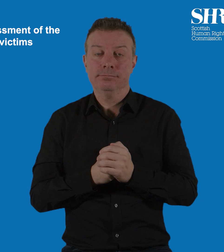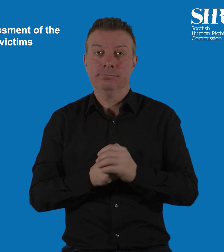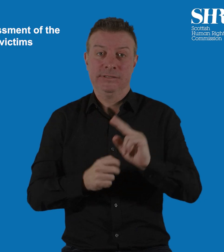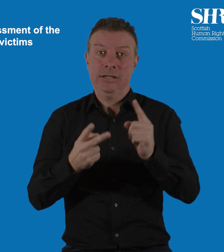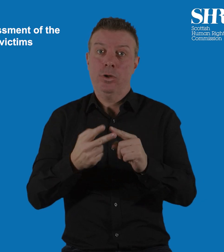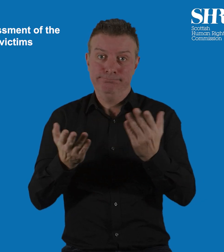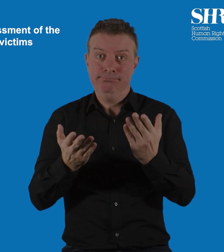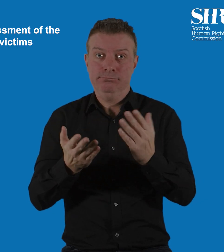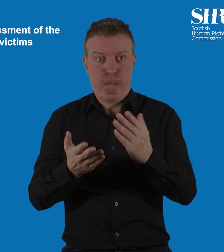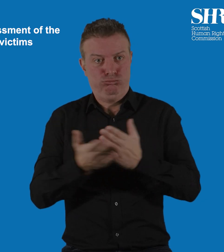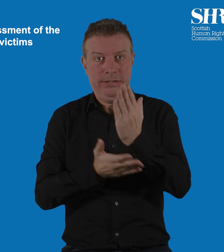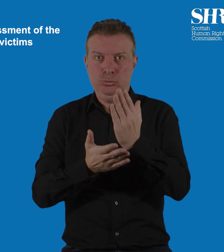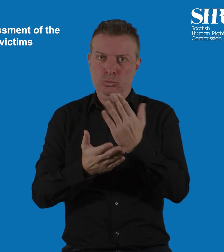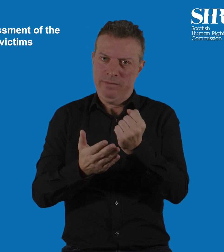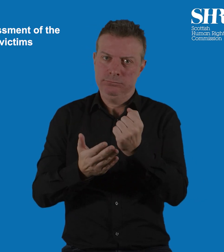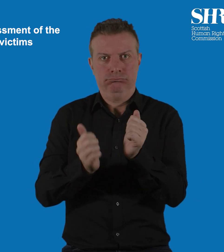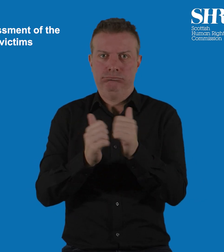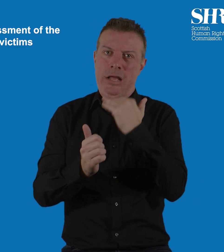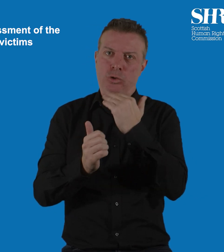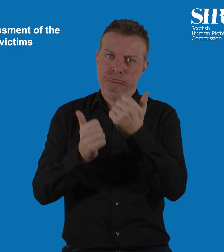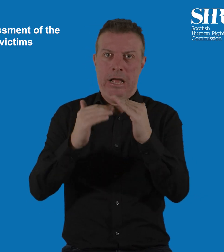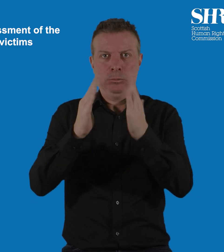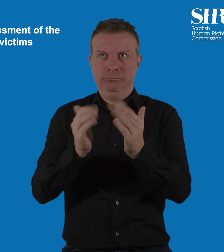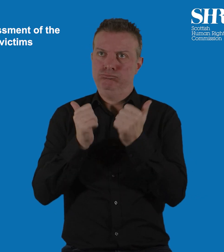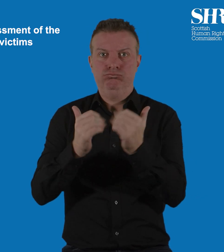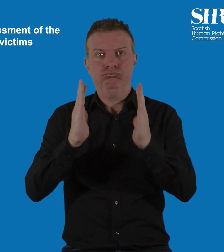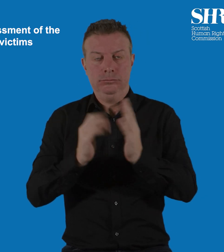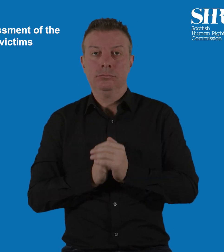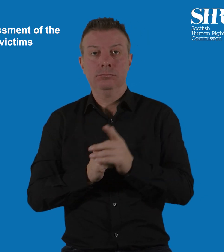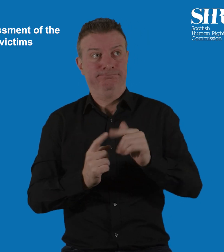2. Right to adequate housing